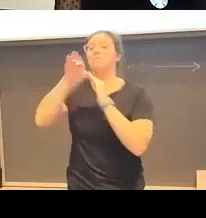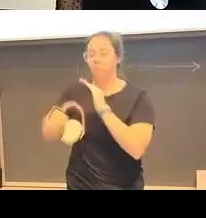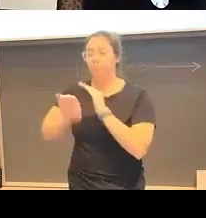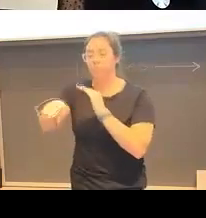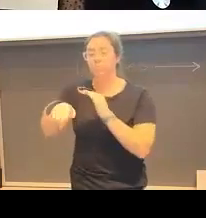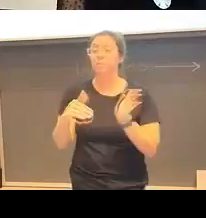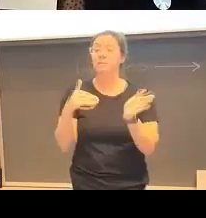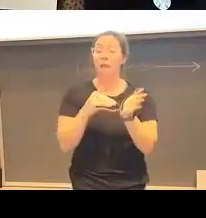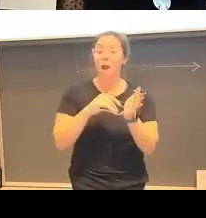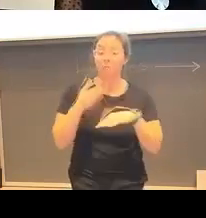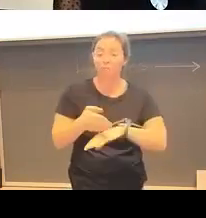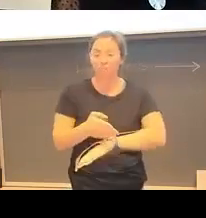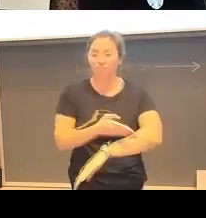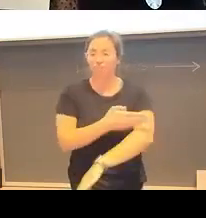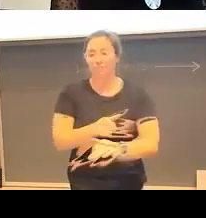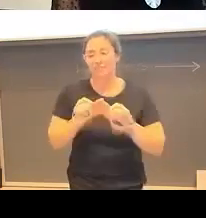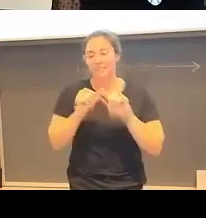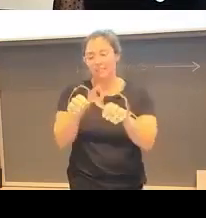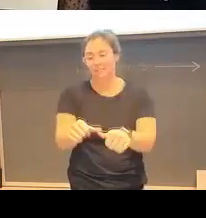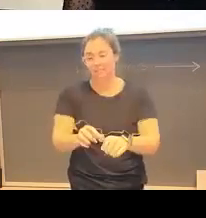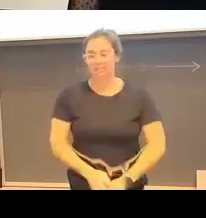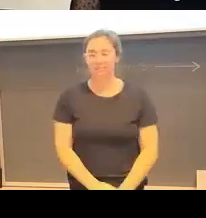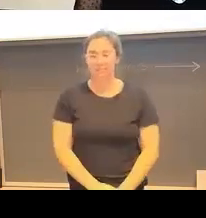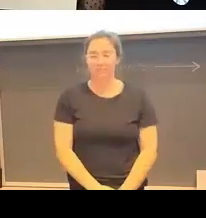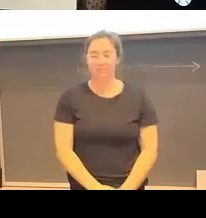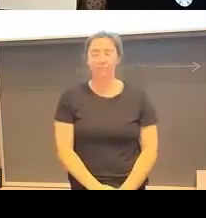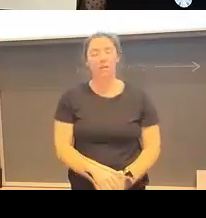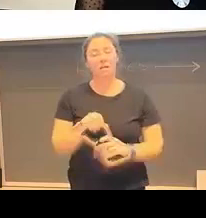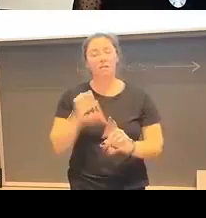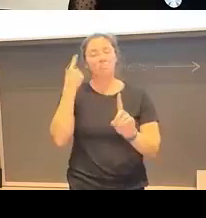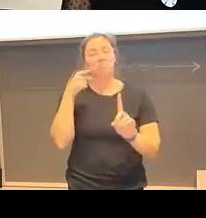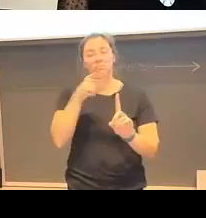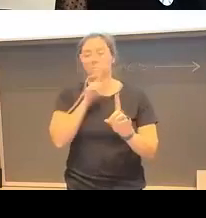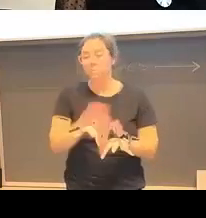build and sustain for themselves he highlighted that coaching had the potential to support not